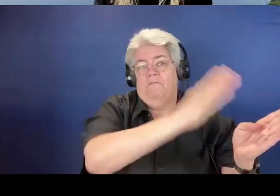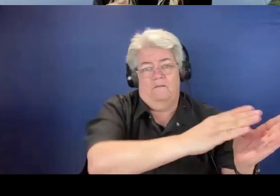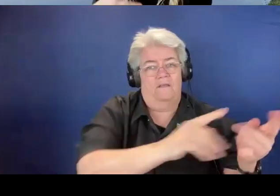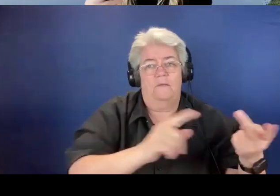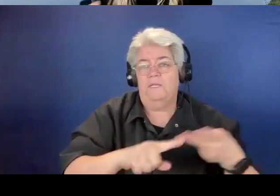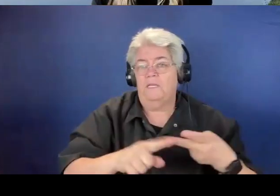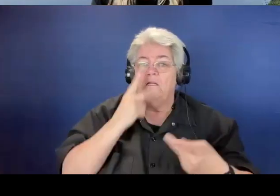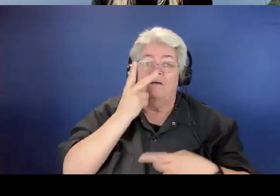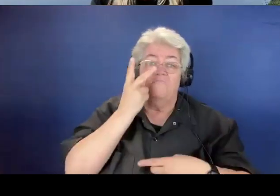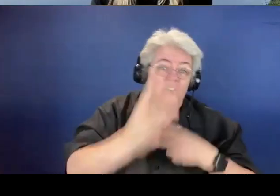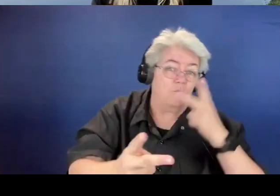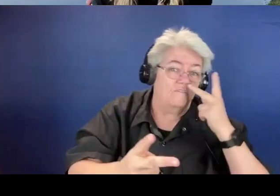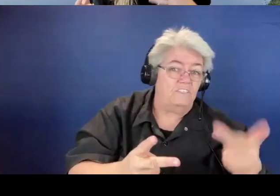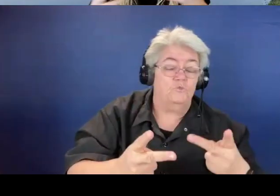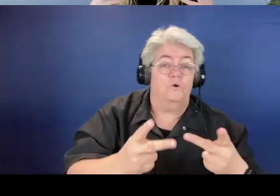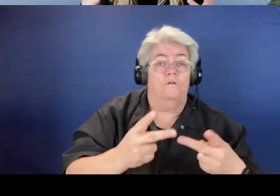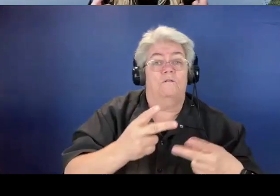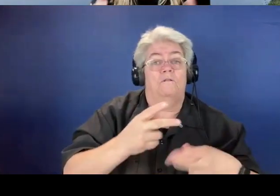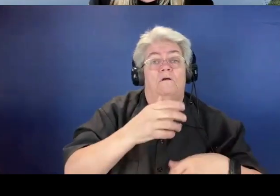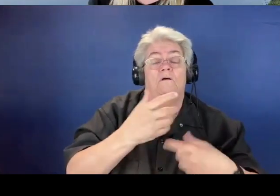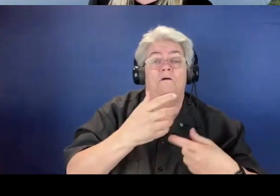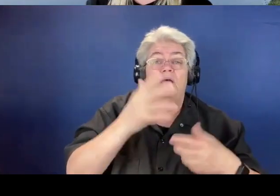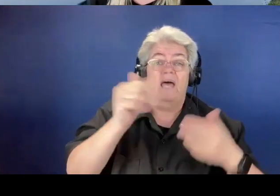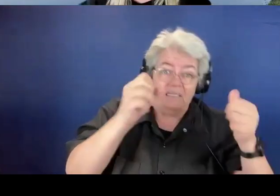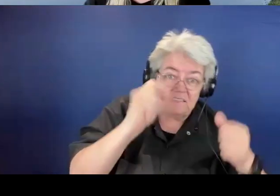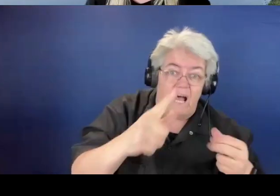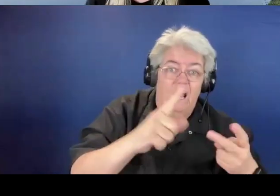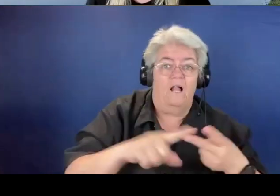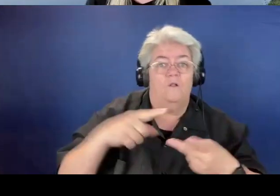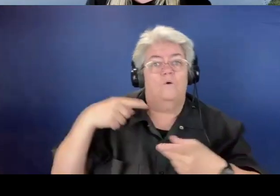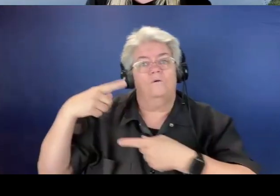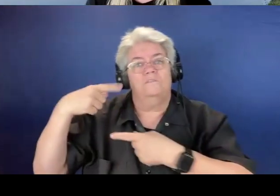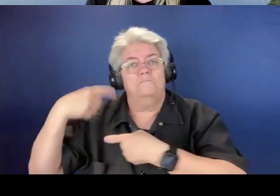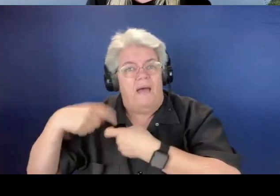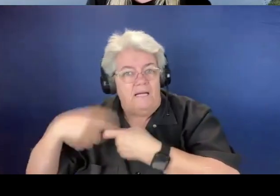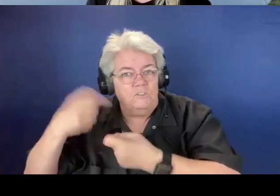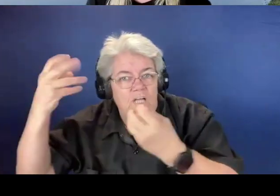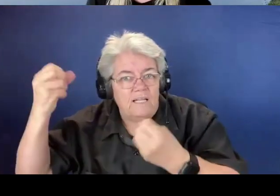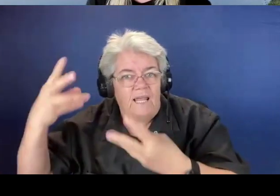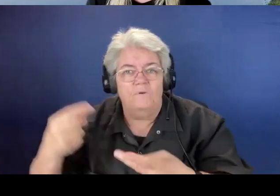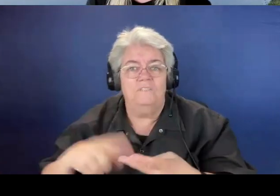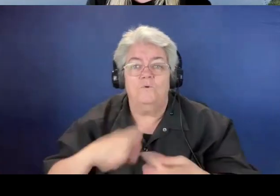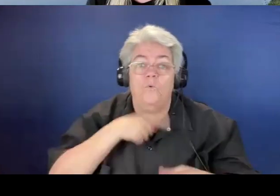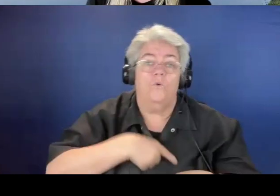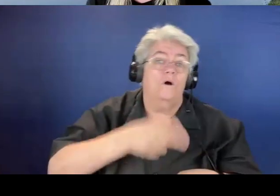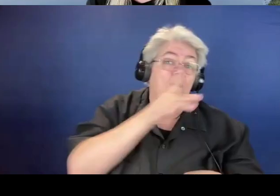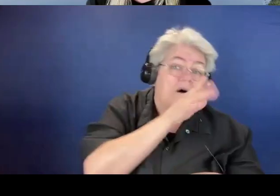languages, two auditory languages or any combination they're in.